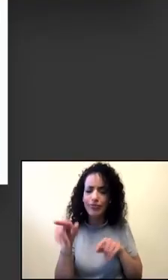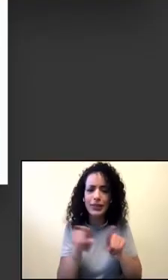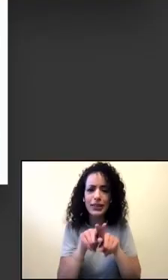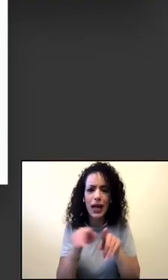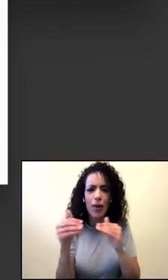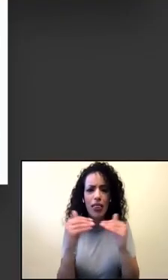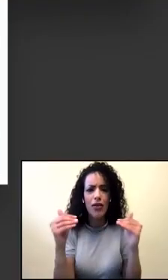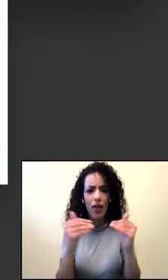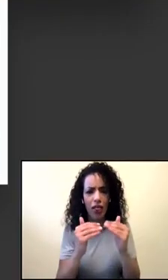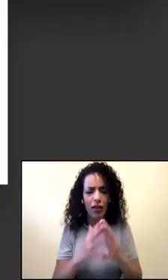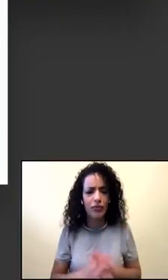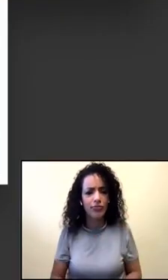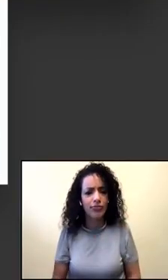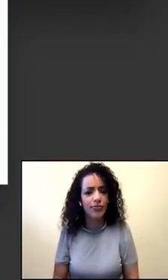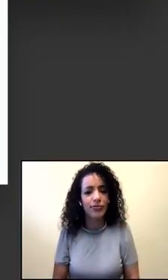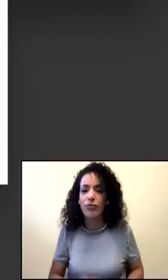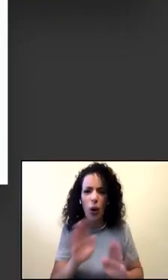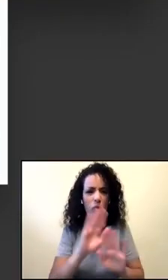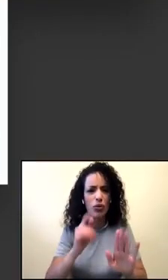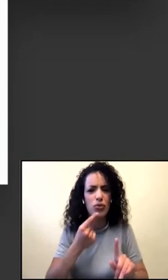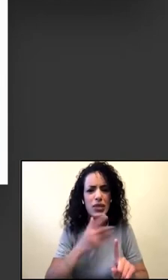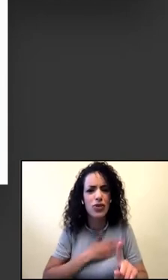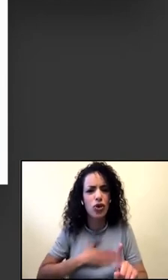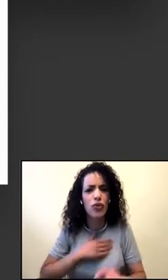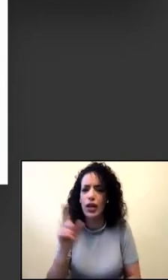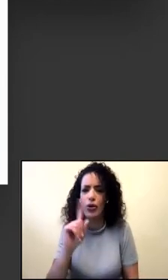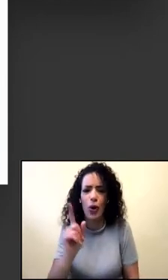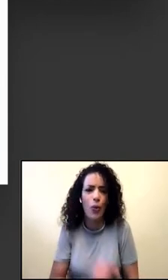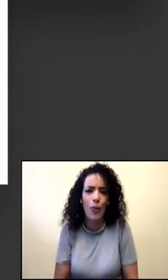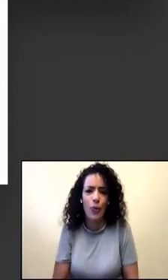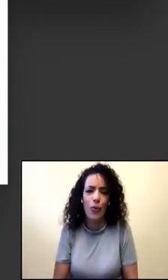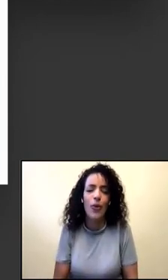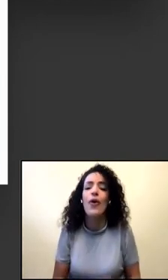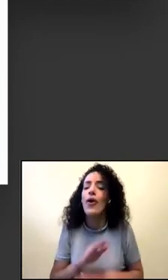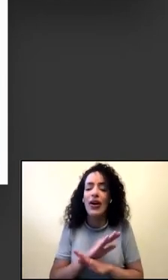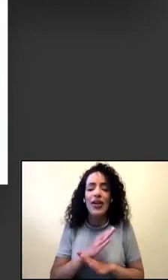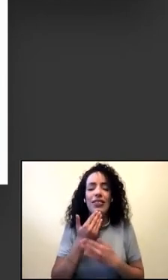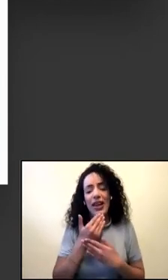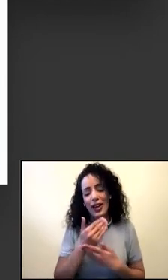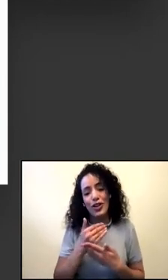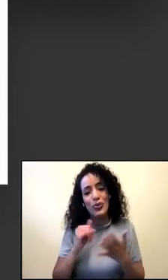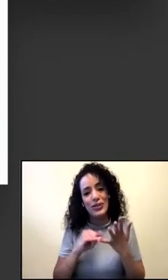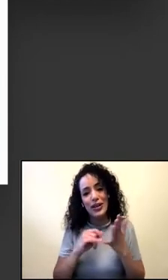Don't be apologetic. Thank you Sadiya for that important reminder. And the next question really